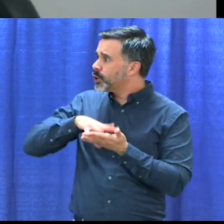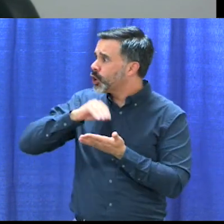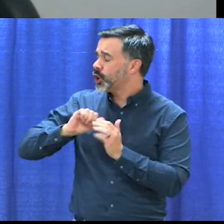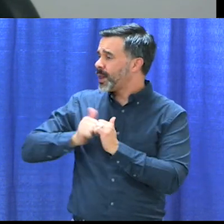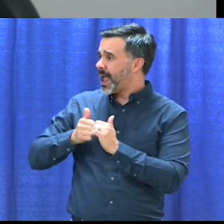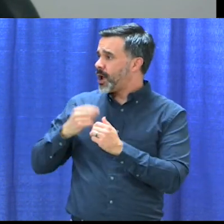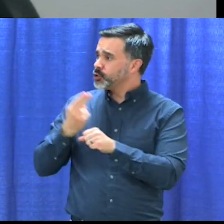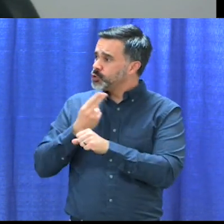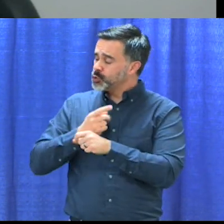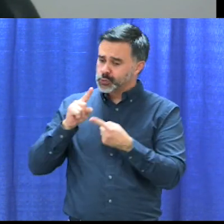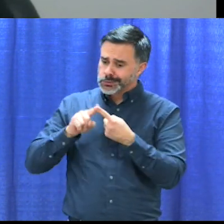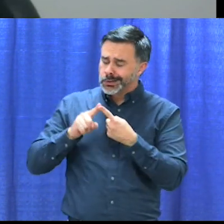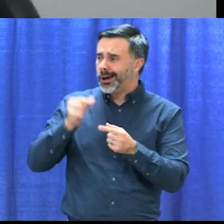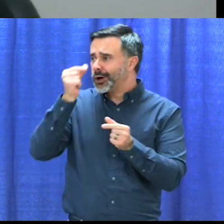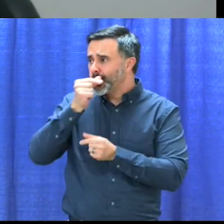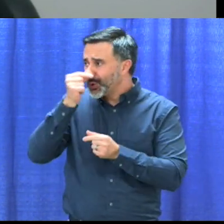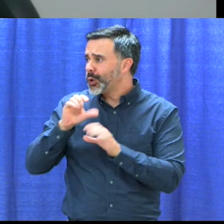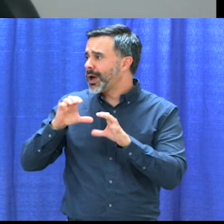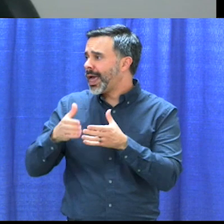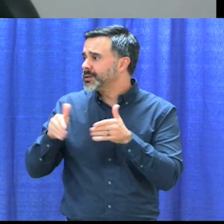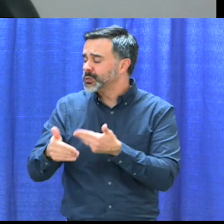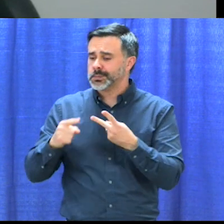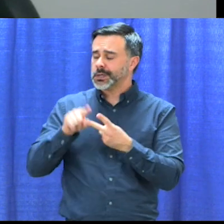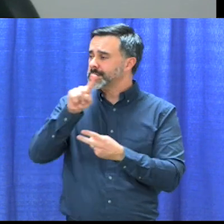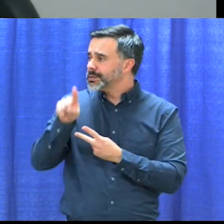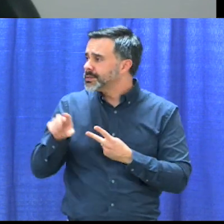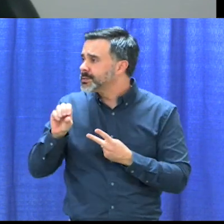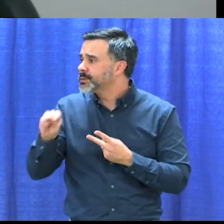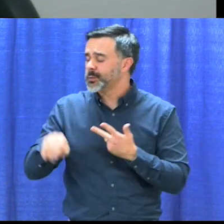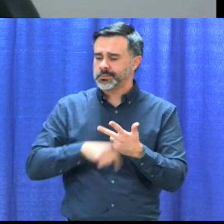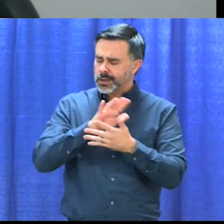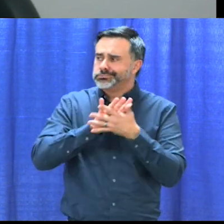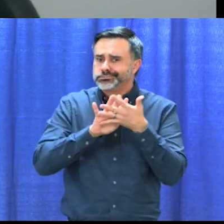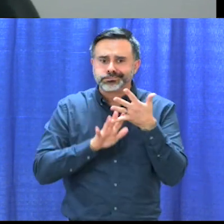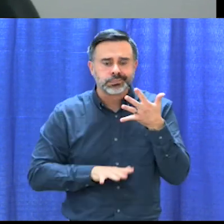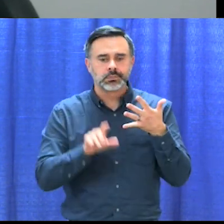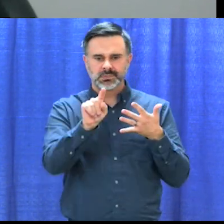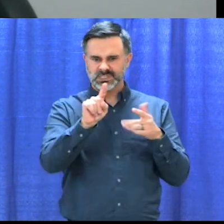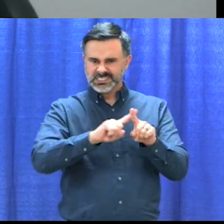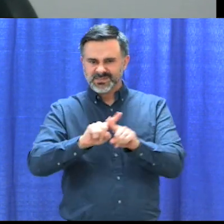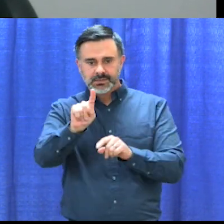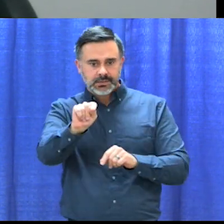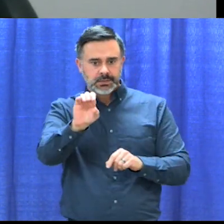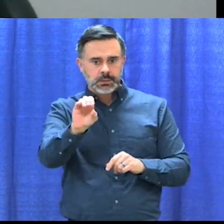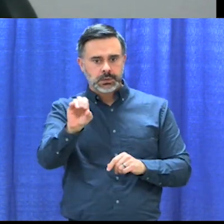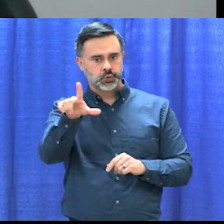use Zoom and other web-based tools to provide instruction for students.